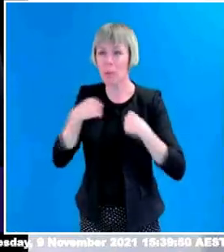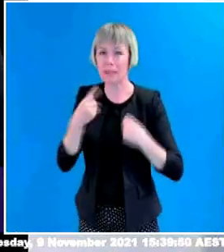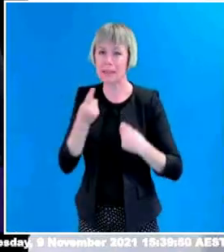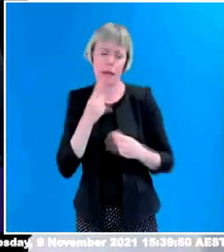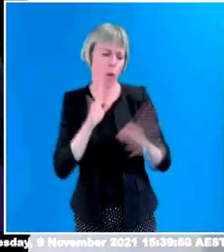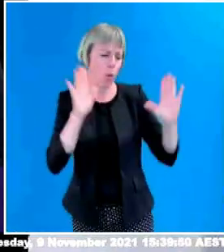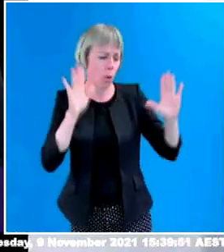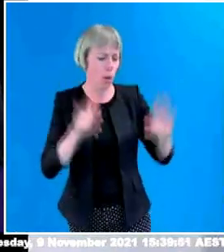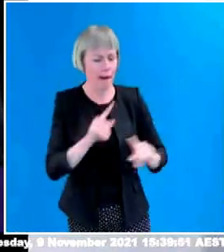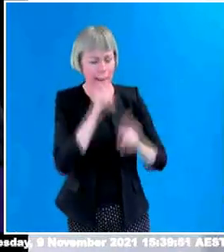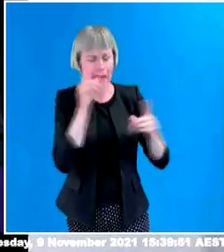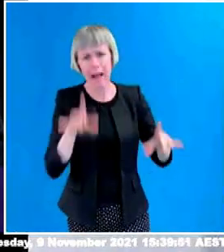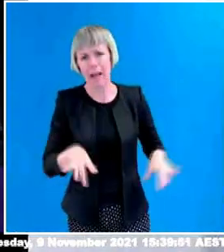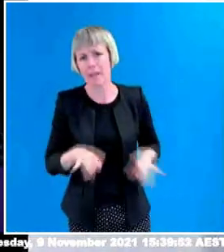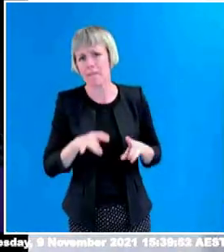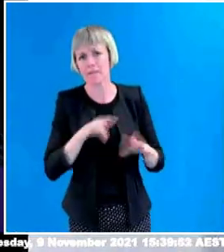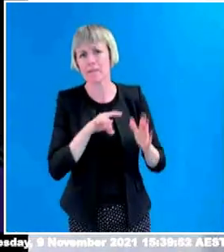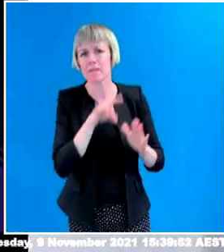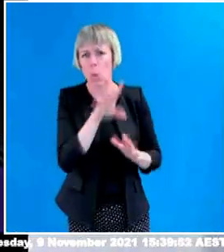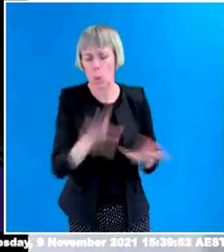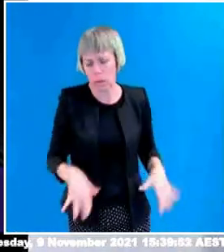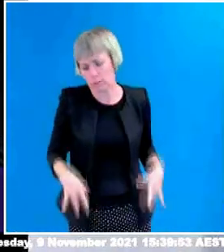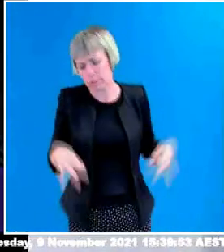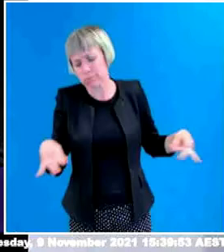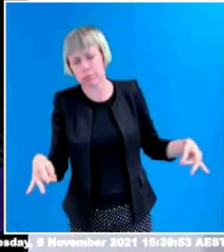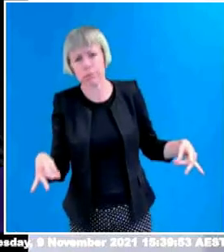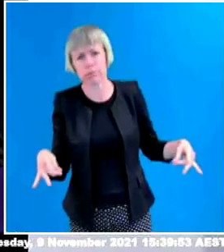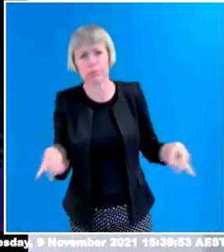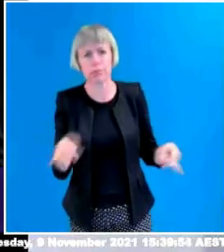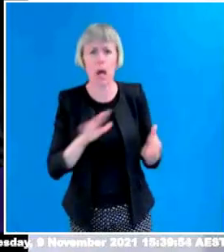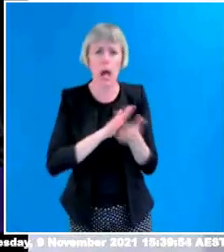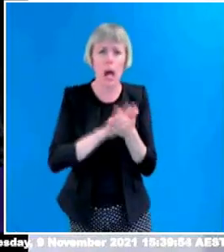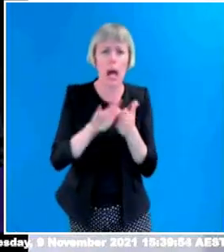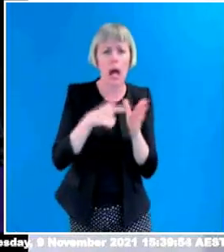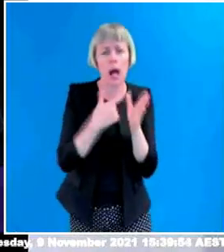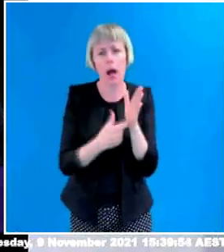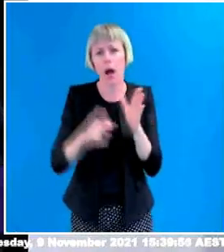disproportionate or undue burden, being the language in article 2?